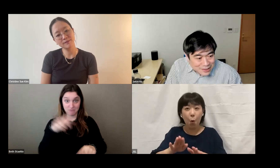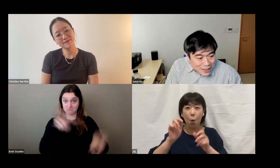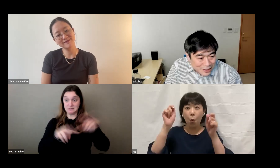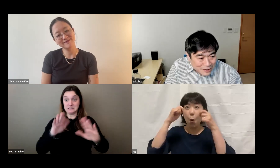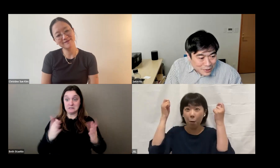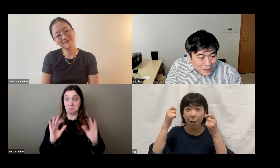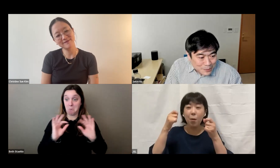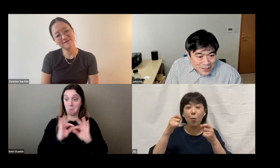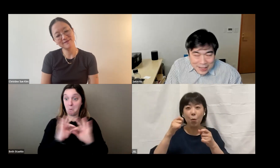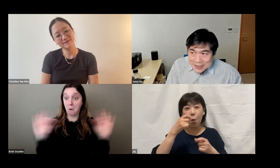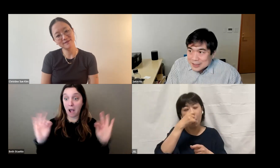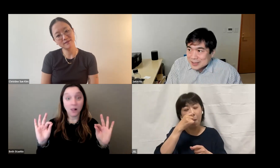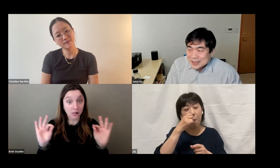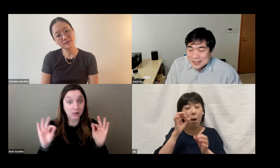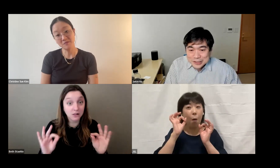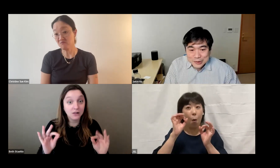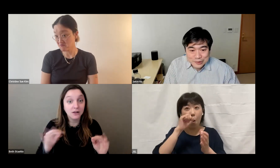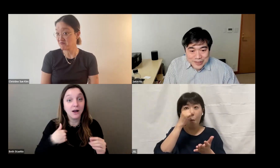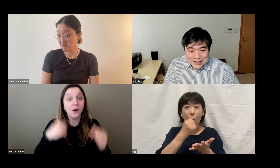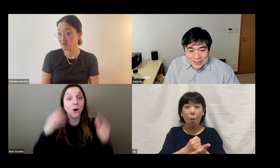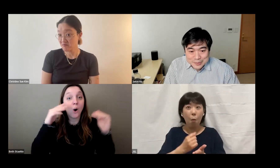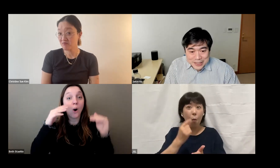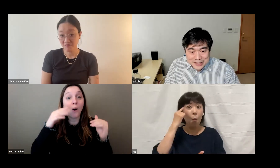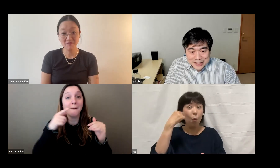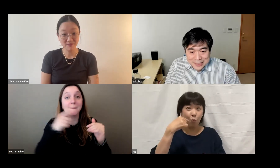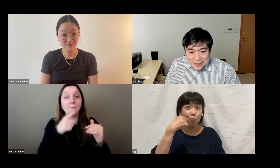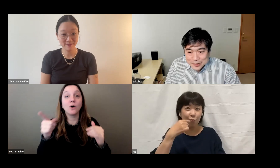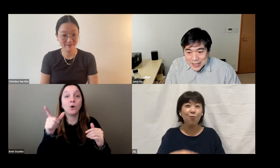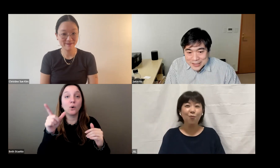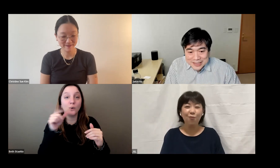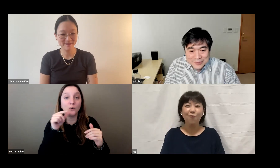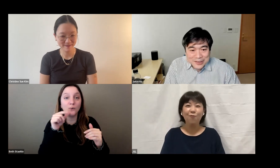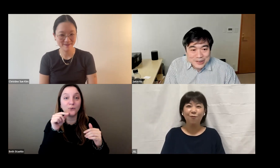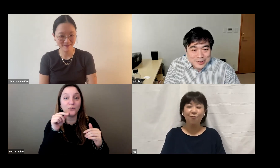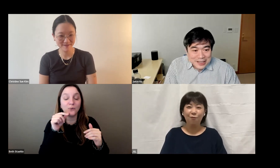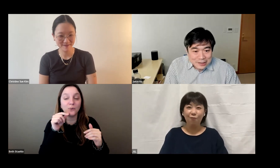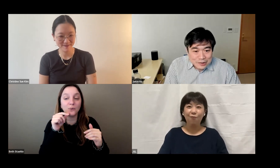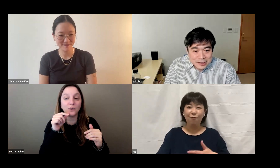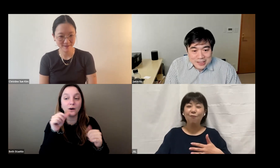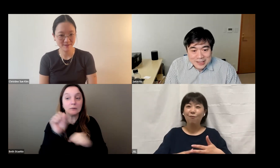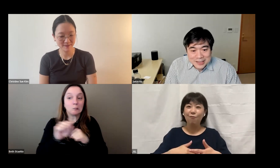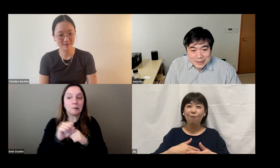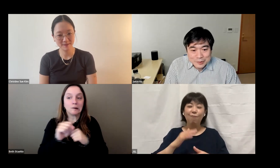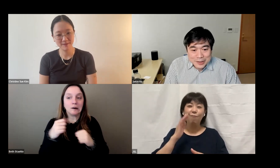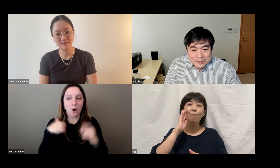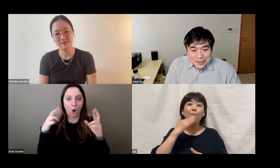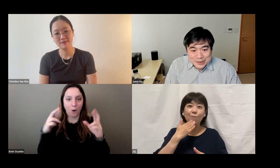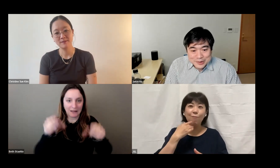by people can show your faces, because I think you guys, even though Christine doesn't want me to